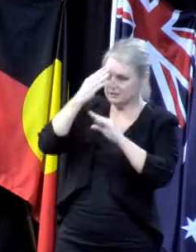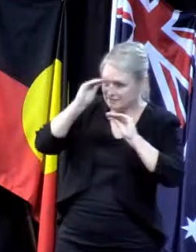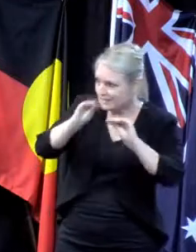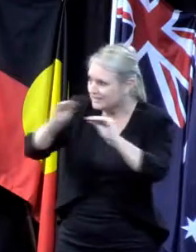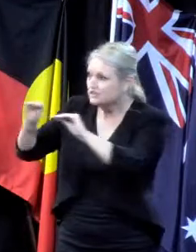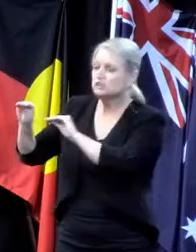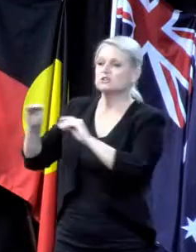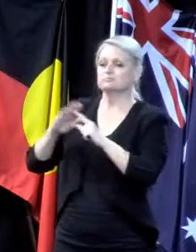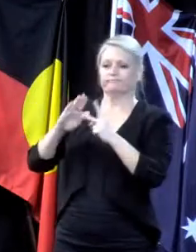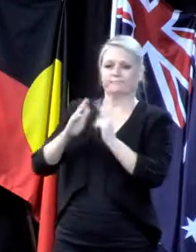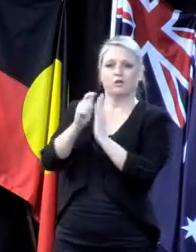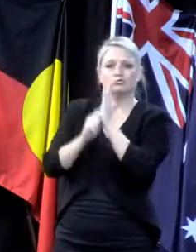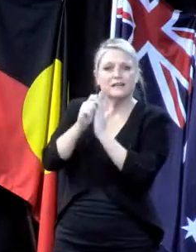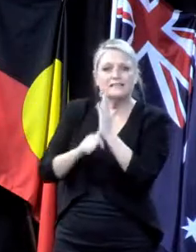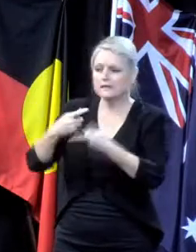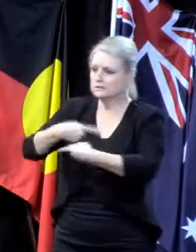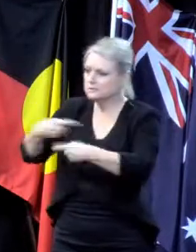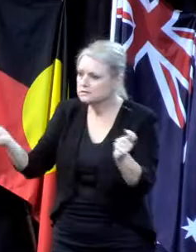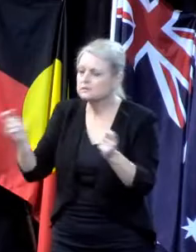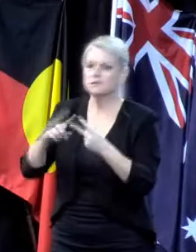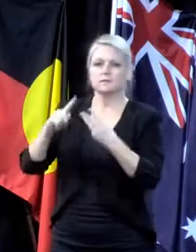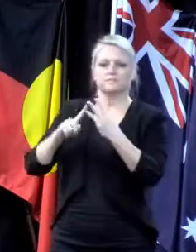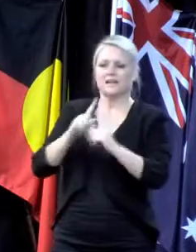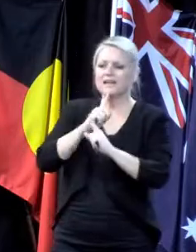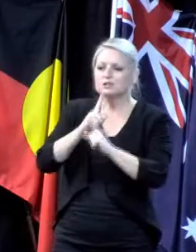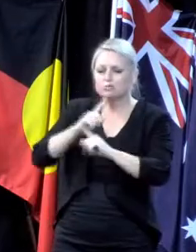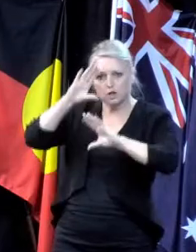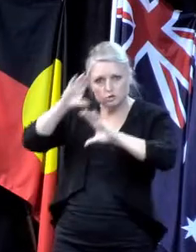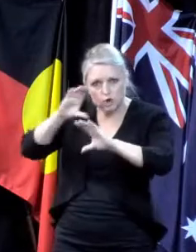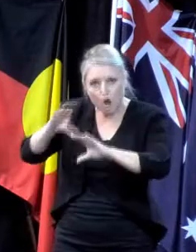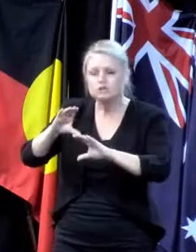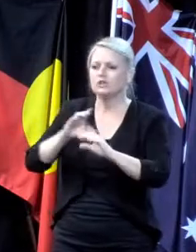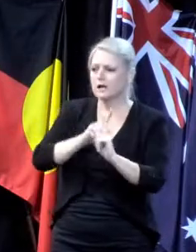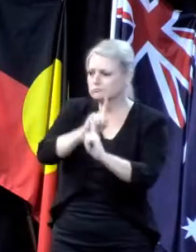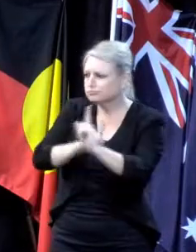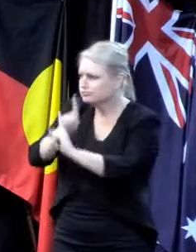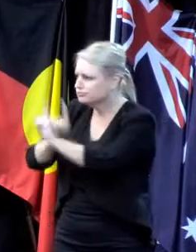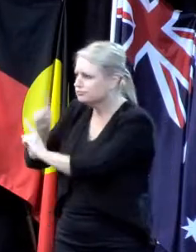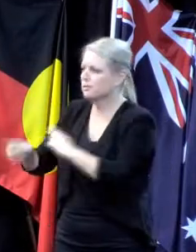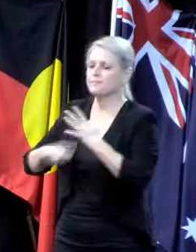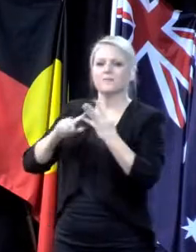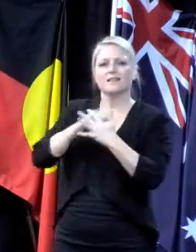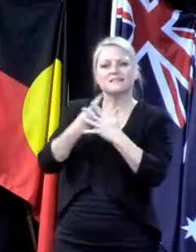the instructional coaching, the disability standards for education.